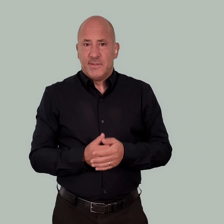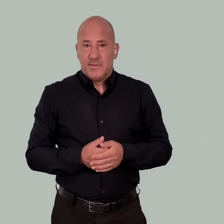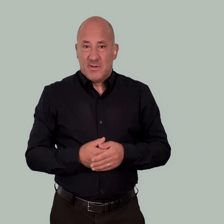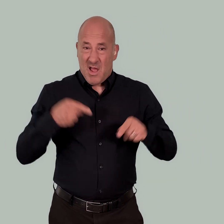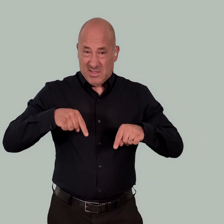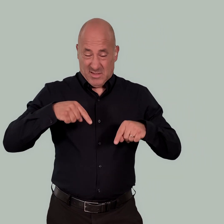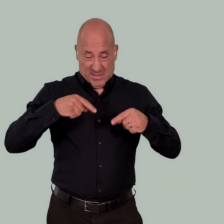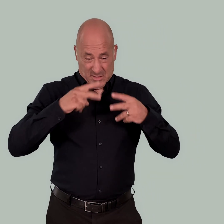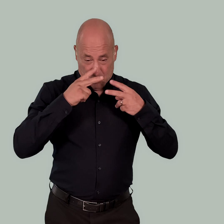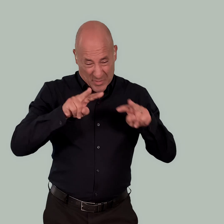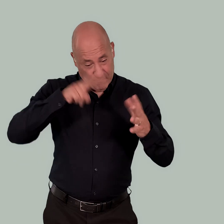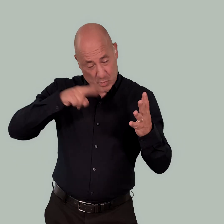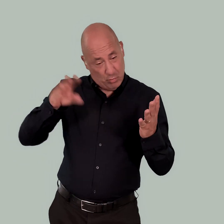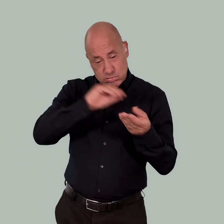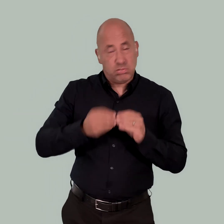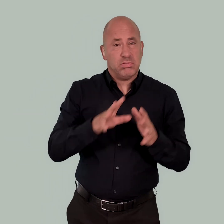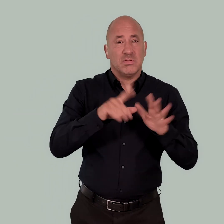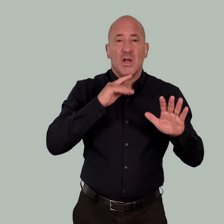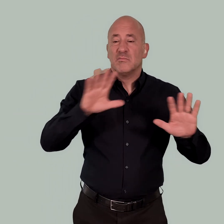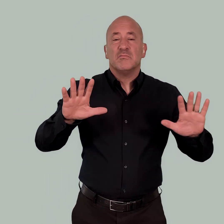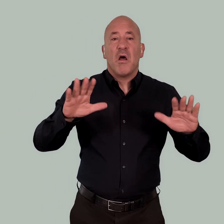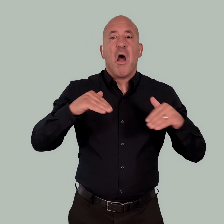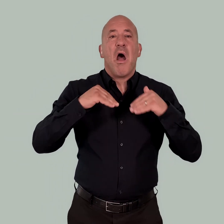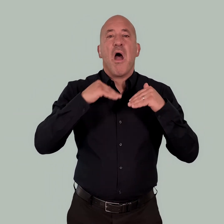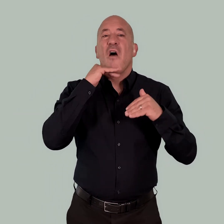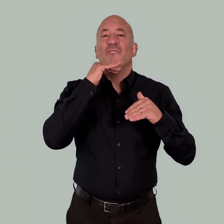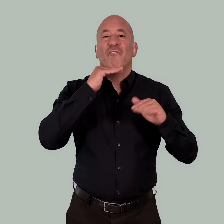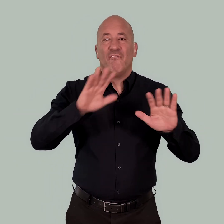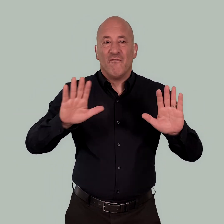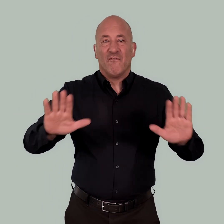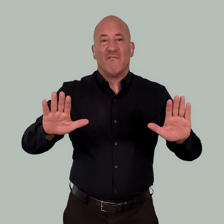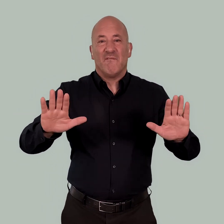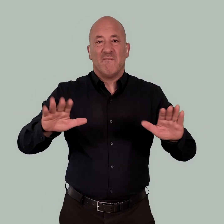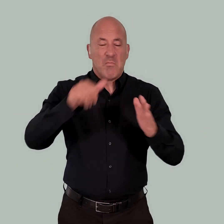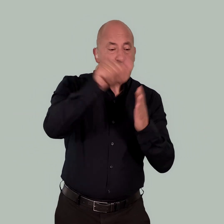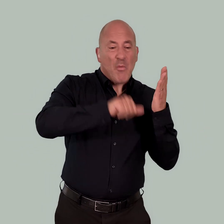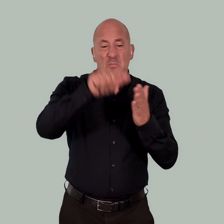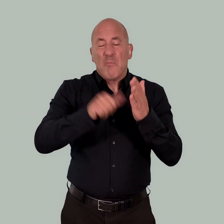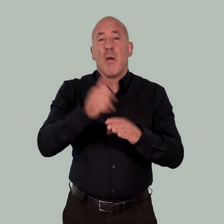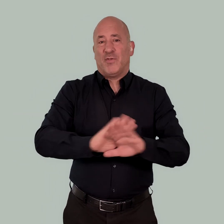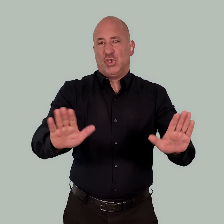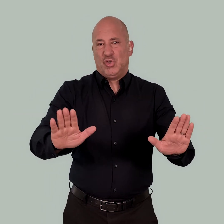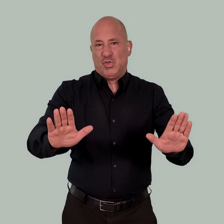This review says: enough. Not another programme.